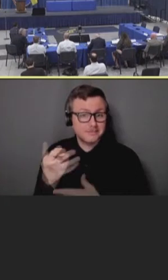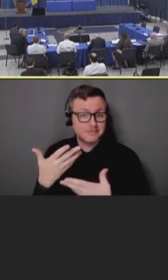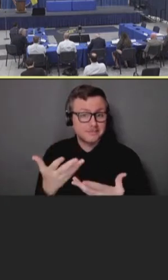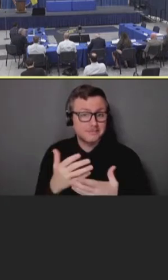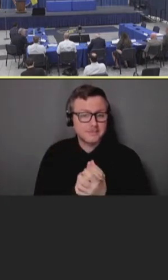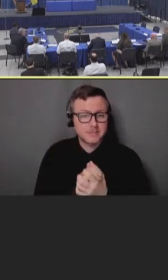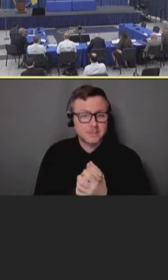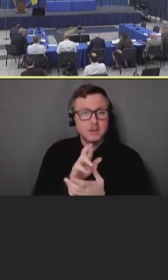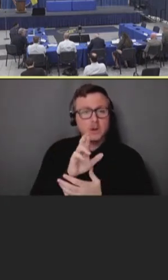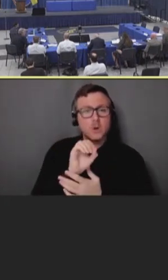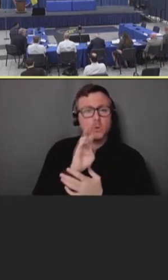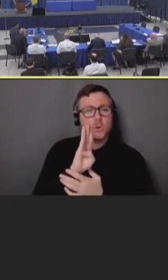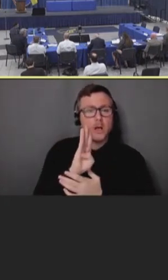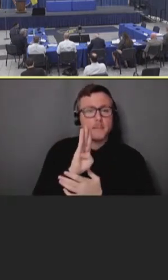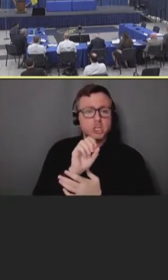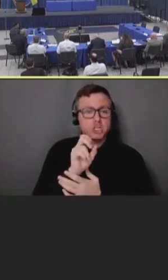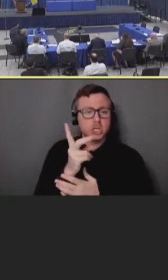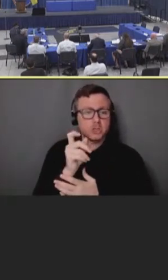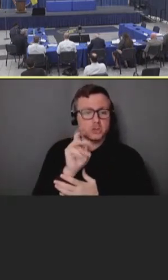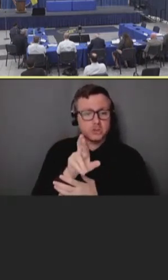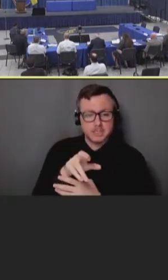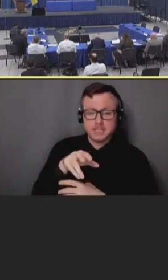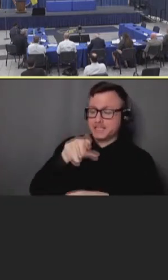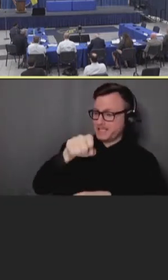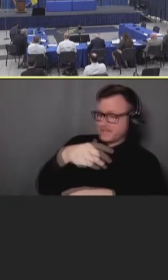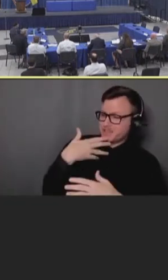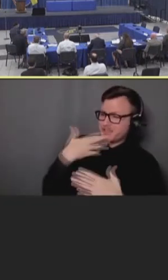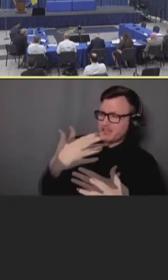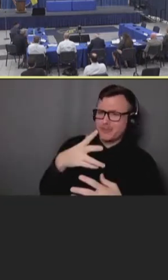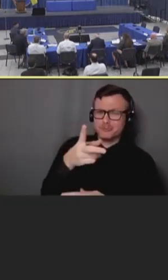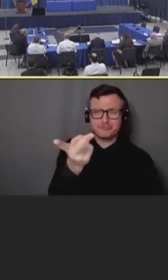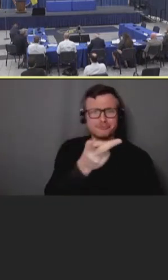Rob Schechter. Robert Schechter: Thank you very much for both of those excellent presentations.